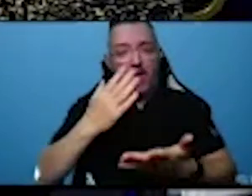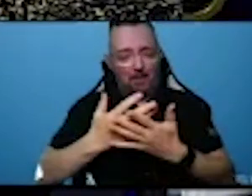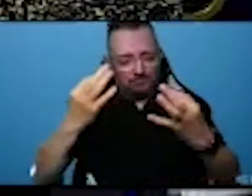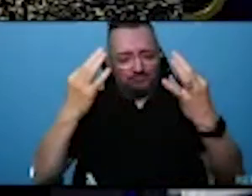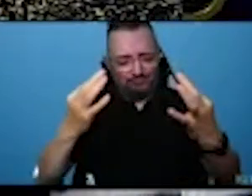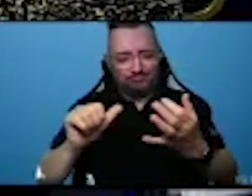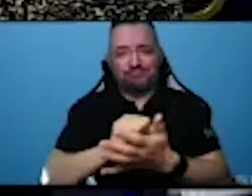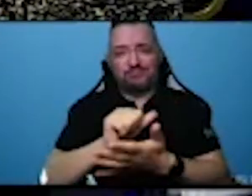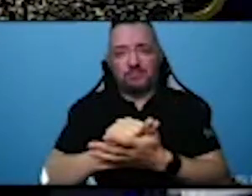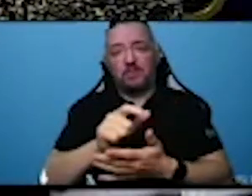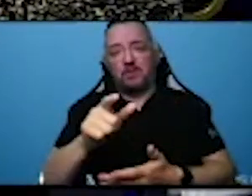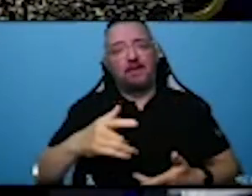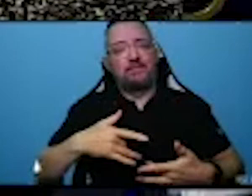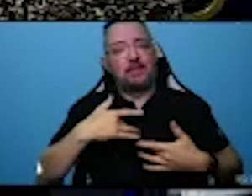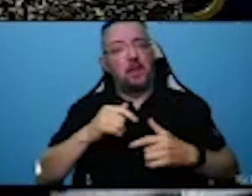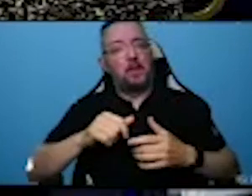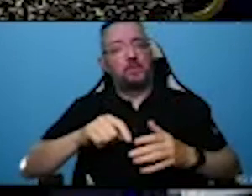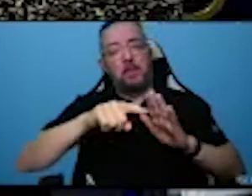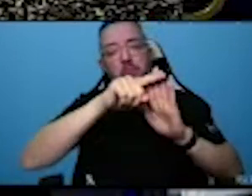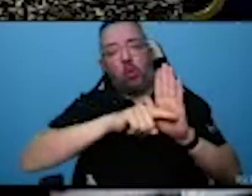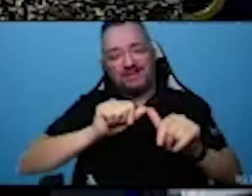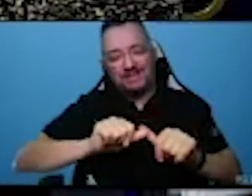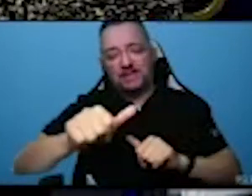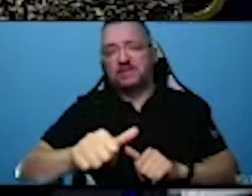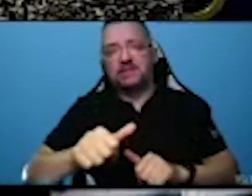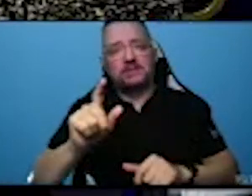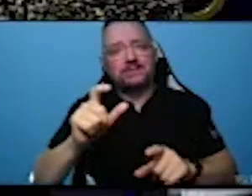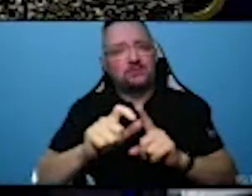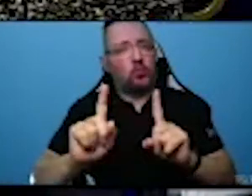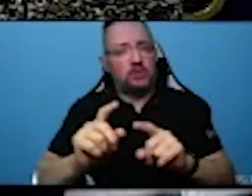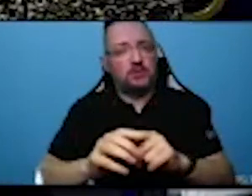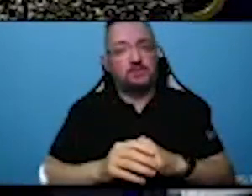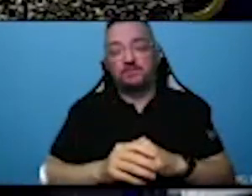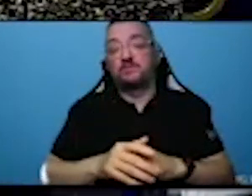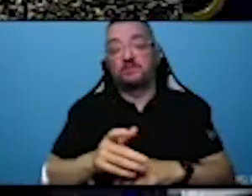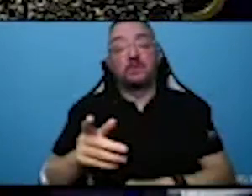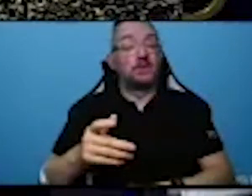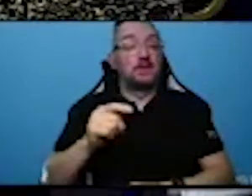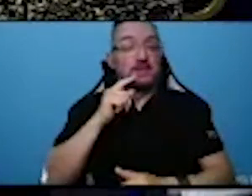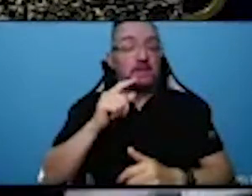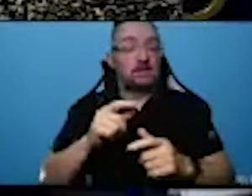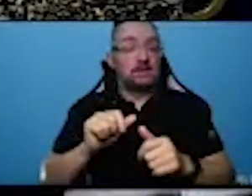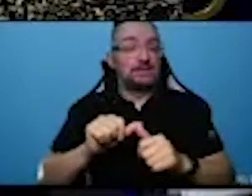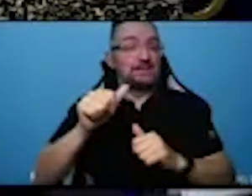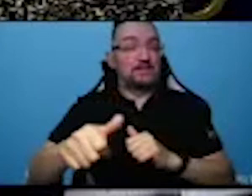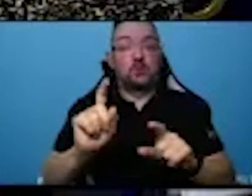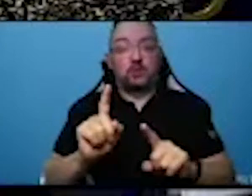but what needs to happen now? Niamh. I think what needs to happen now is a significant conversation about how we're